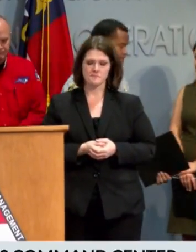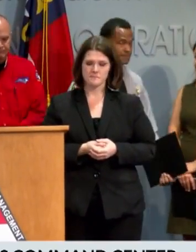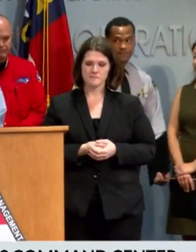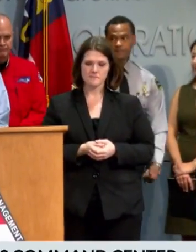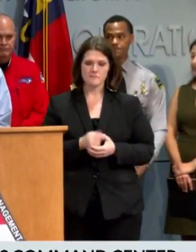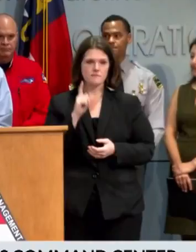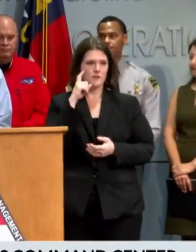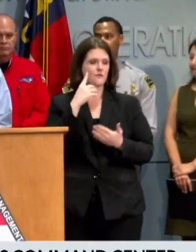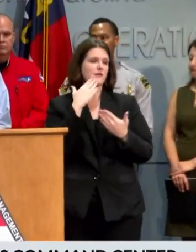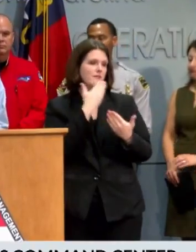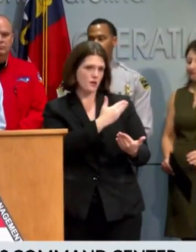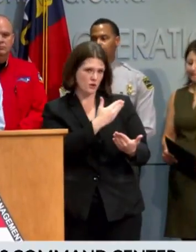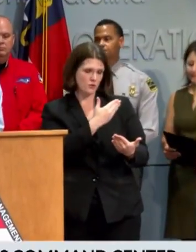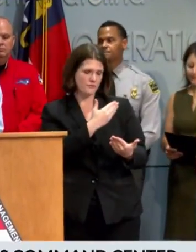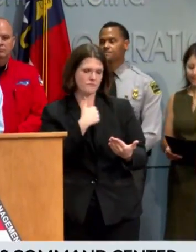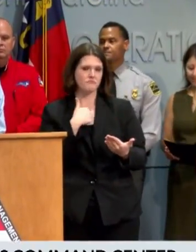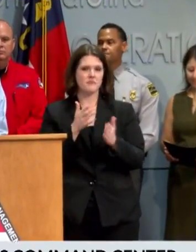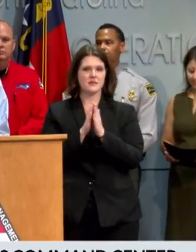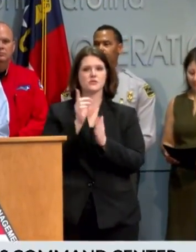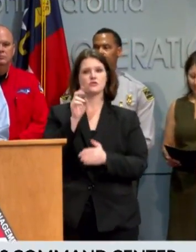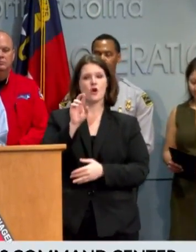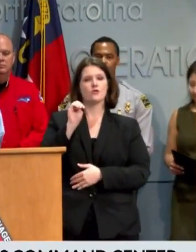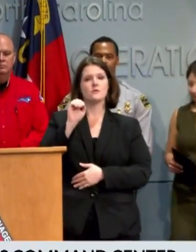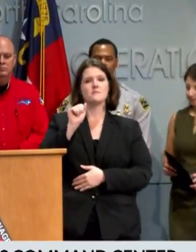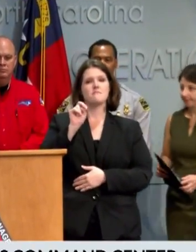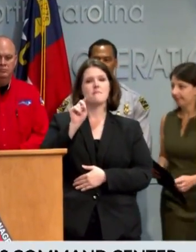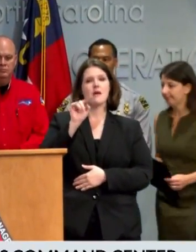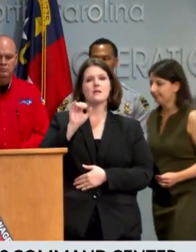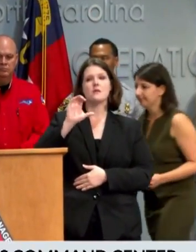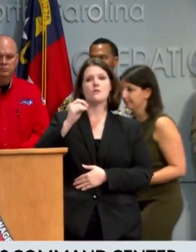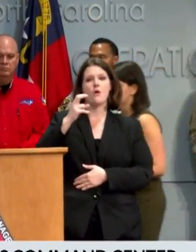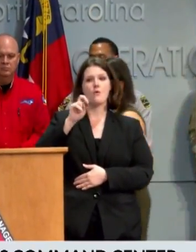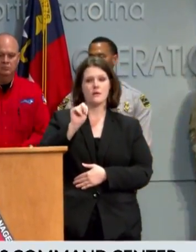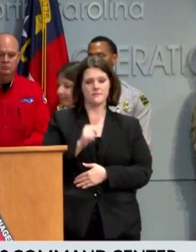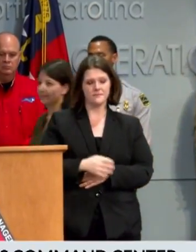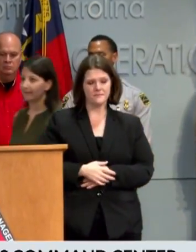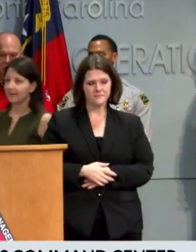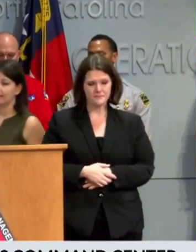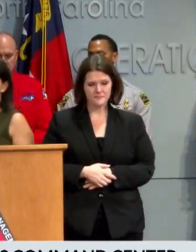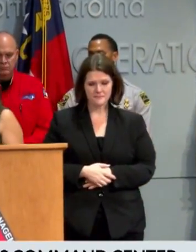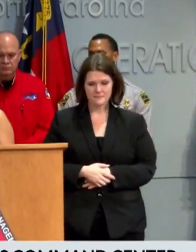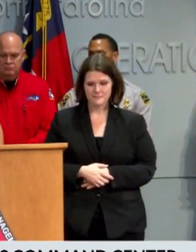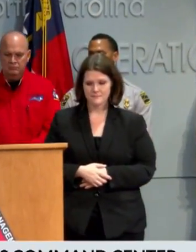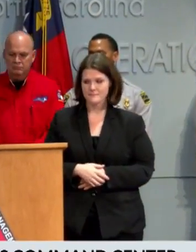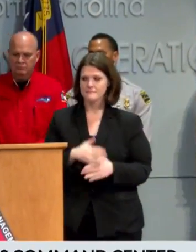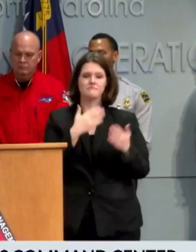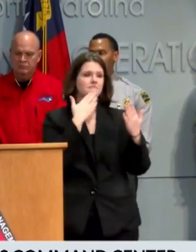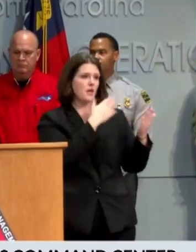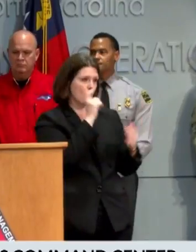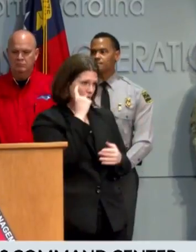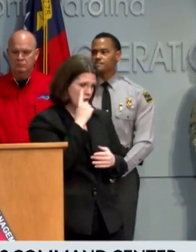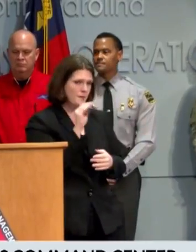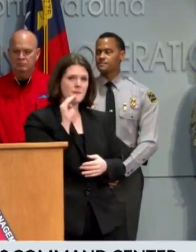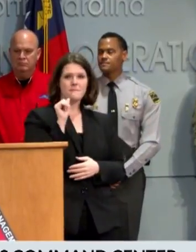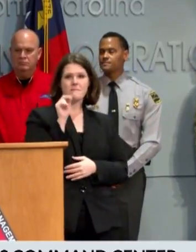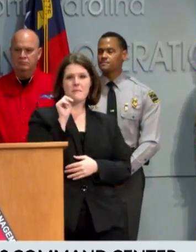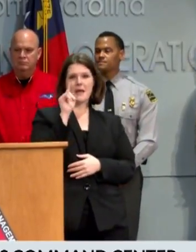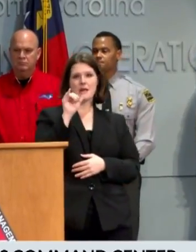LOCAL MEDIA AND ALSO VISIT DRIVENC.GOV TO PLAN THE ROAD YOU NEED TO TAKE. THANK YOU. THANK YOU COLONEL.